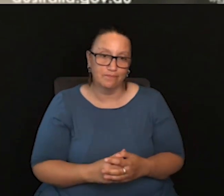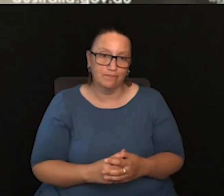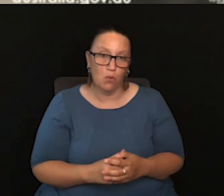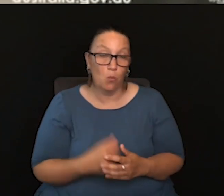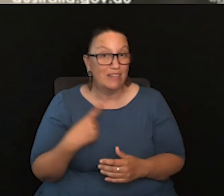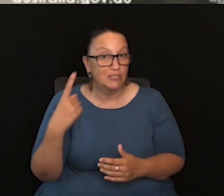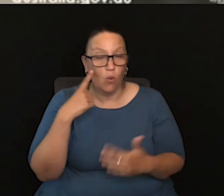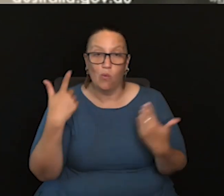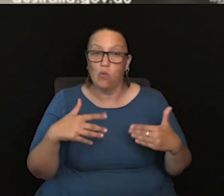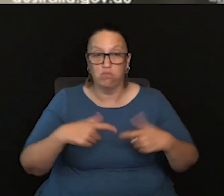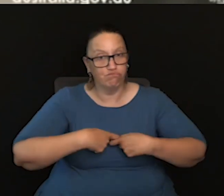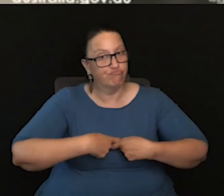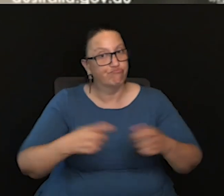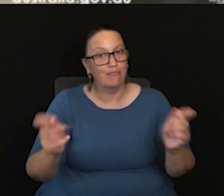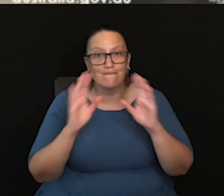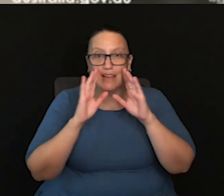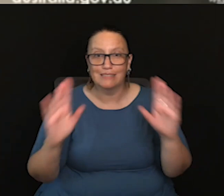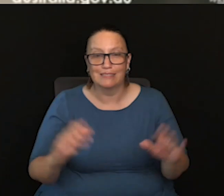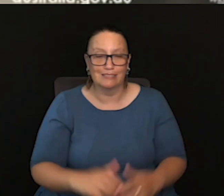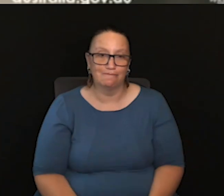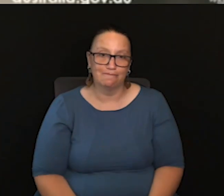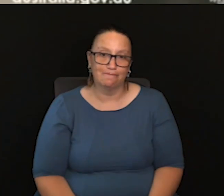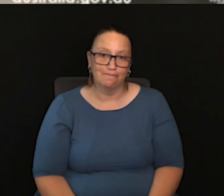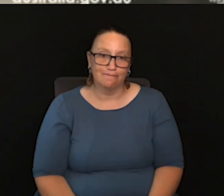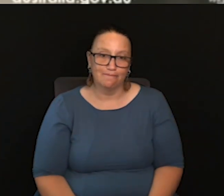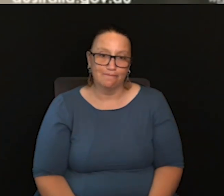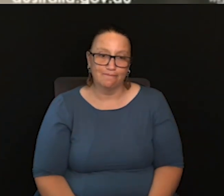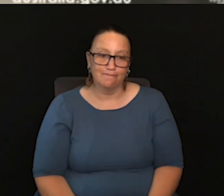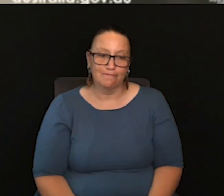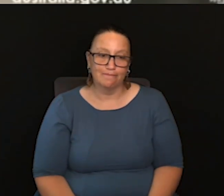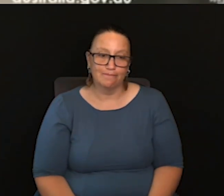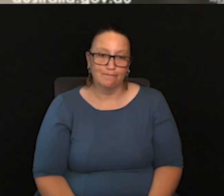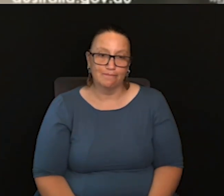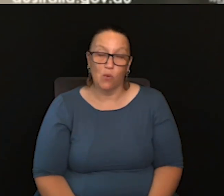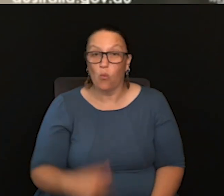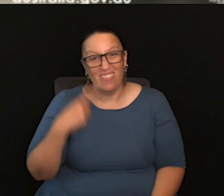but we have had double the delivery that we'd expected by this stage.